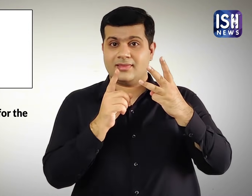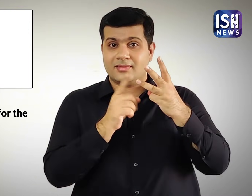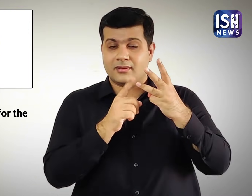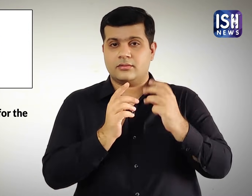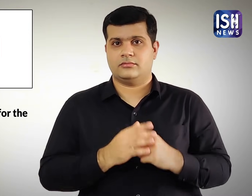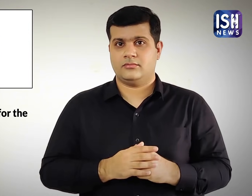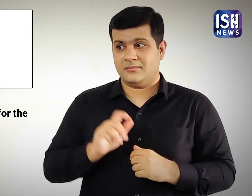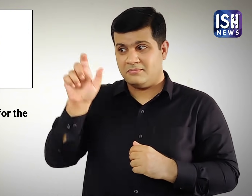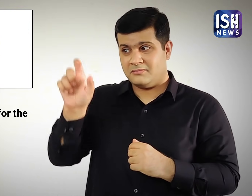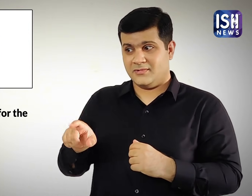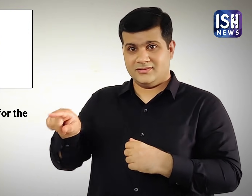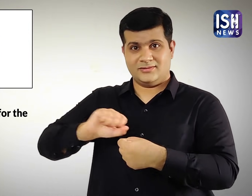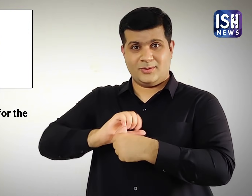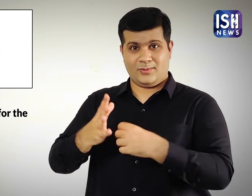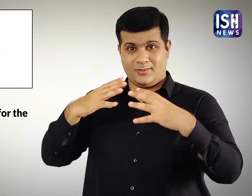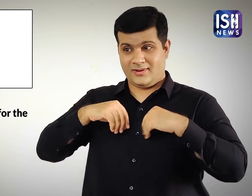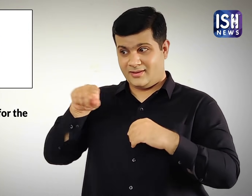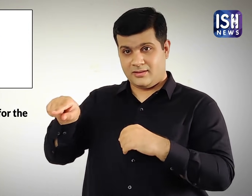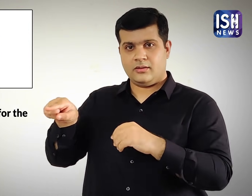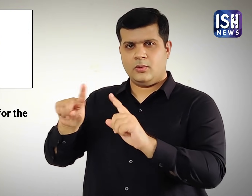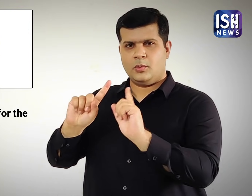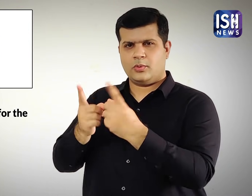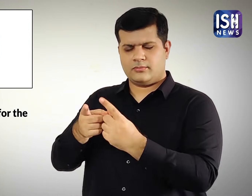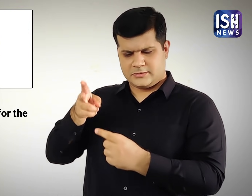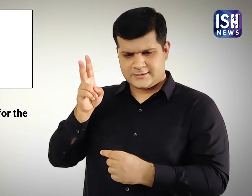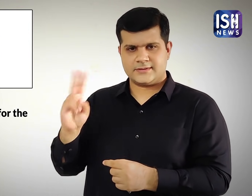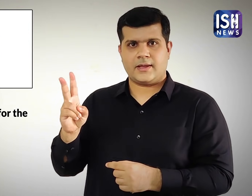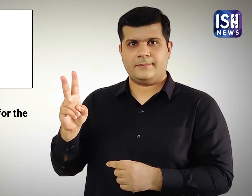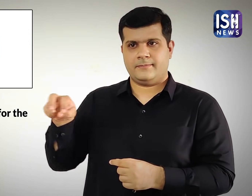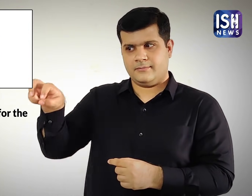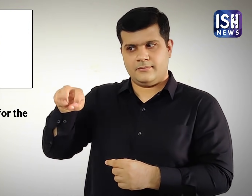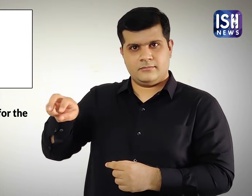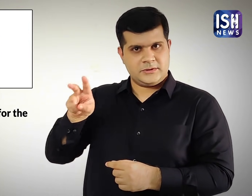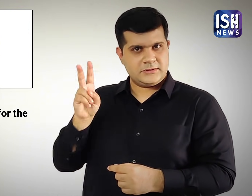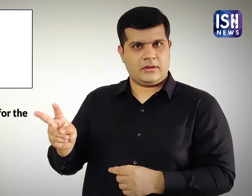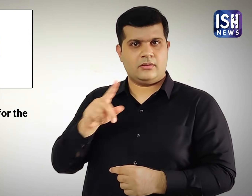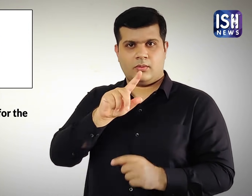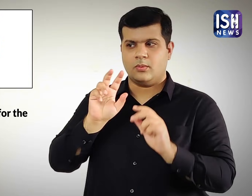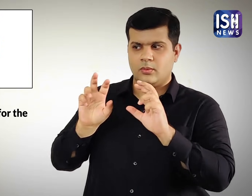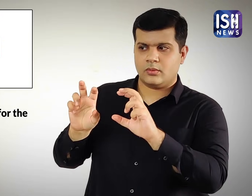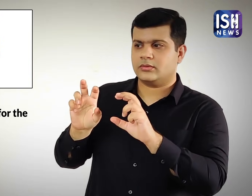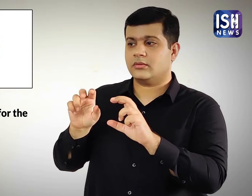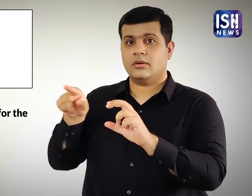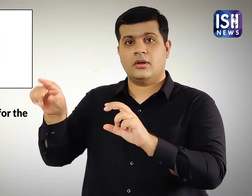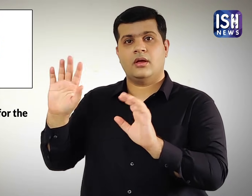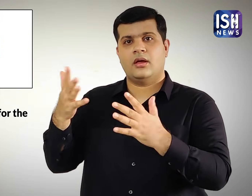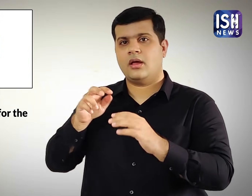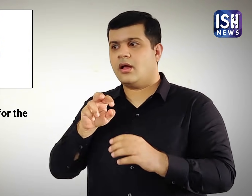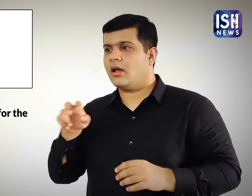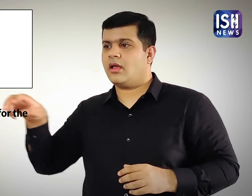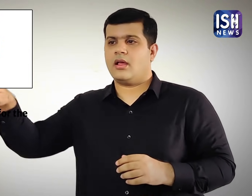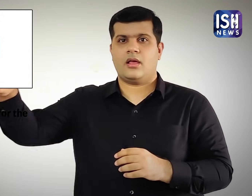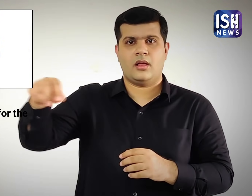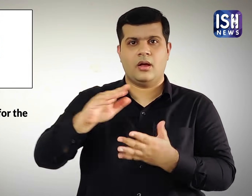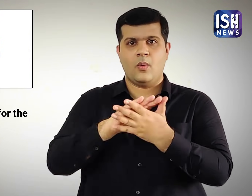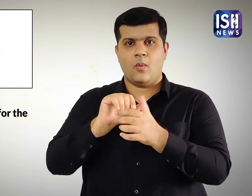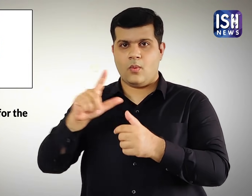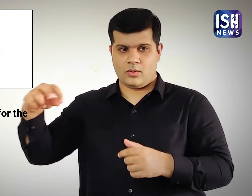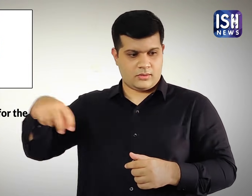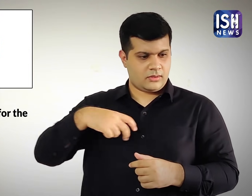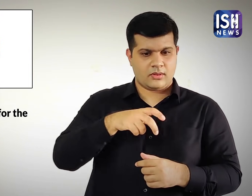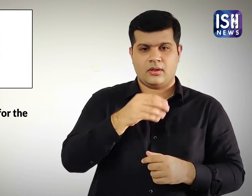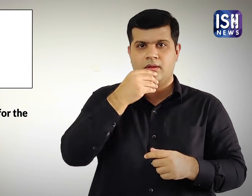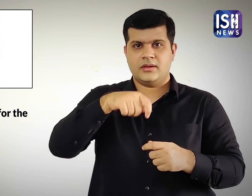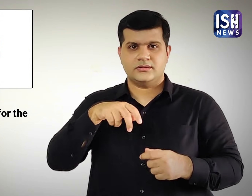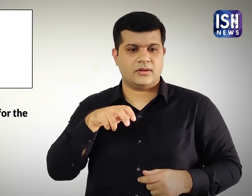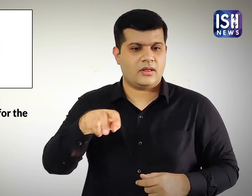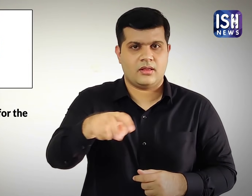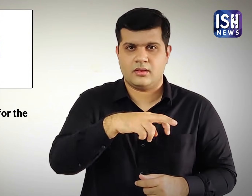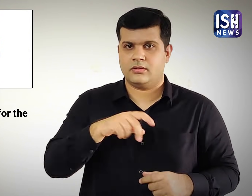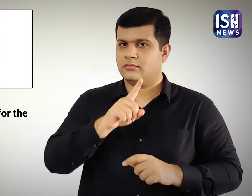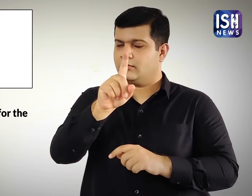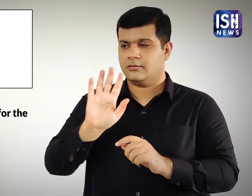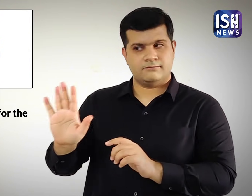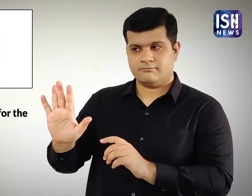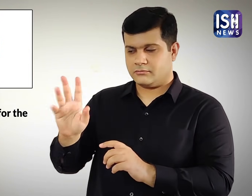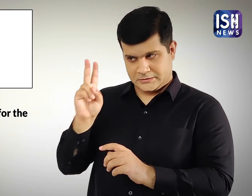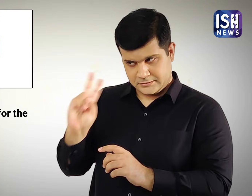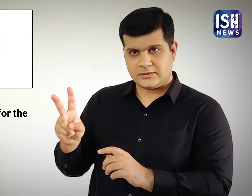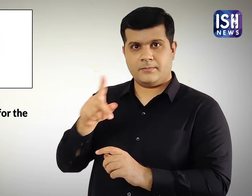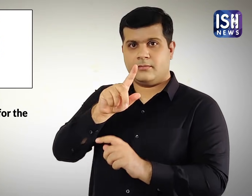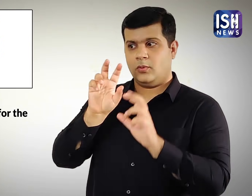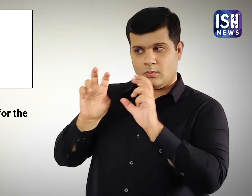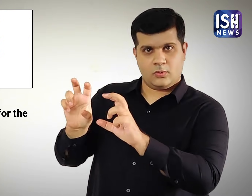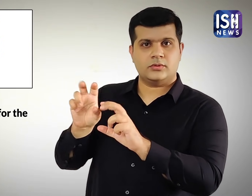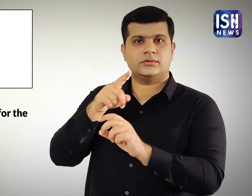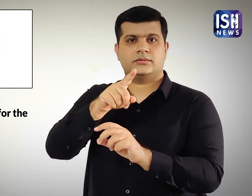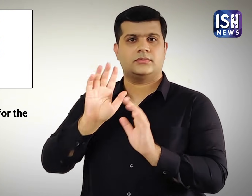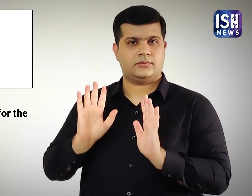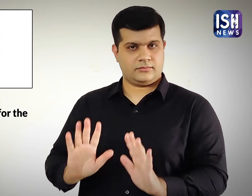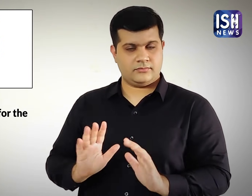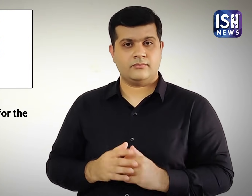Caregivers must limit movement of the patient to the assigned room and do not occupy other rooms in the house.